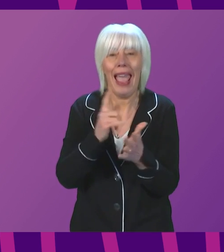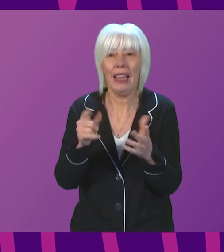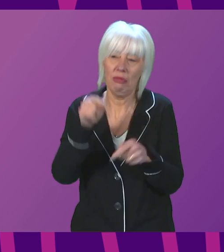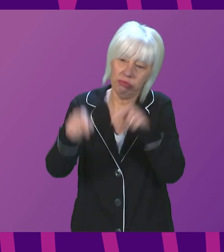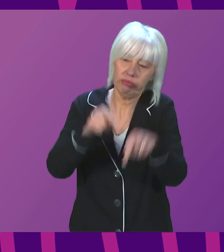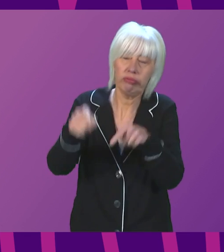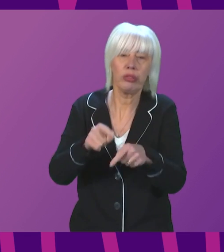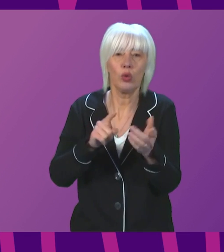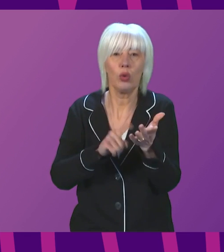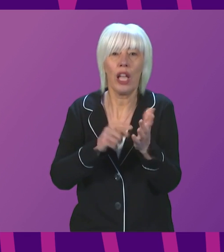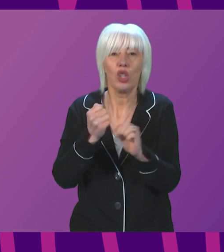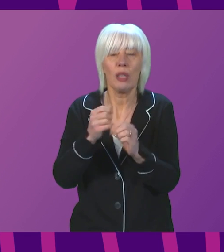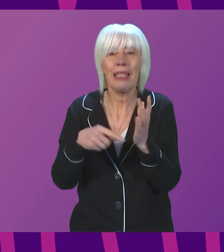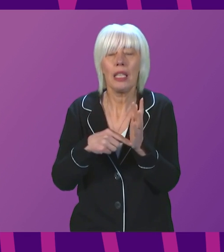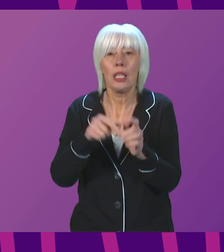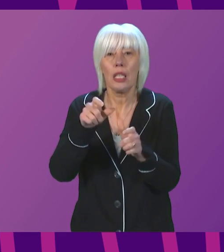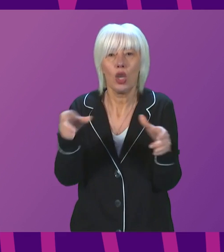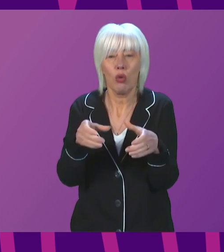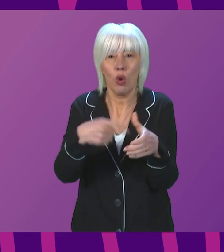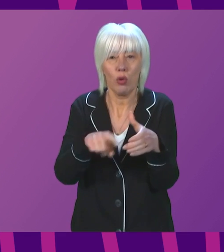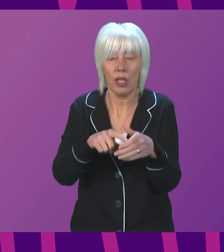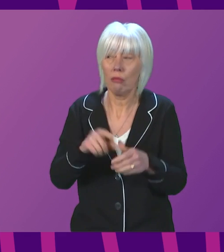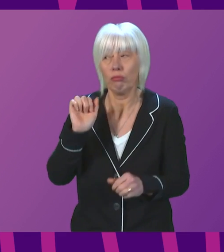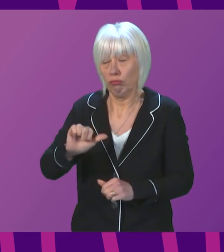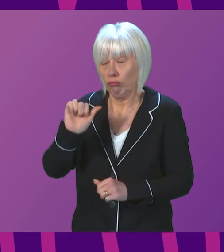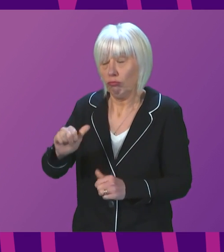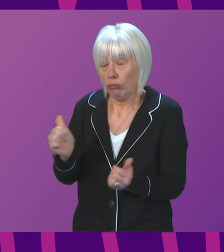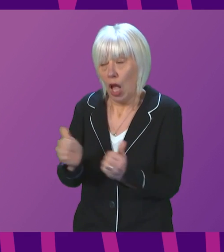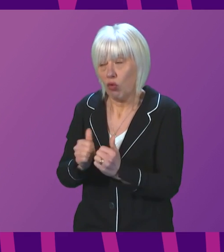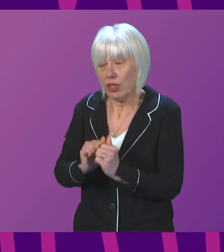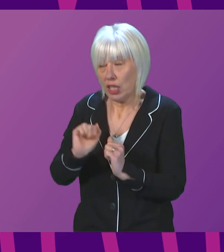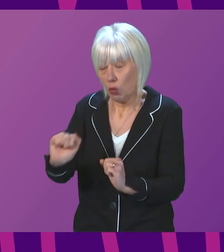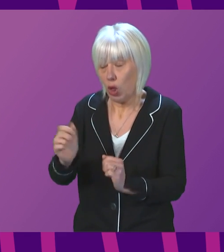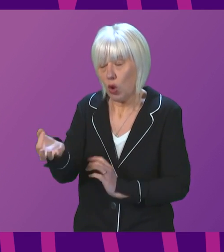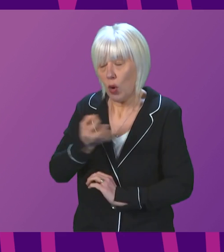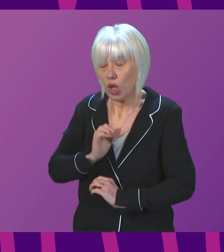I agree very strongly with the sentiments and the substance of that question.